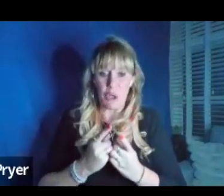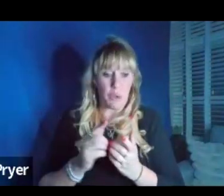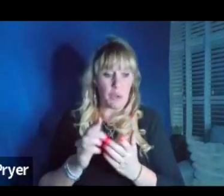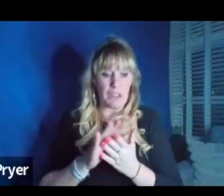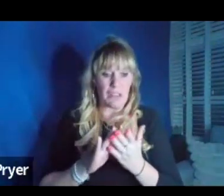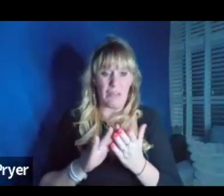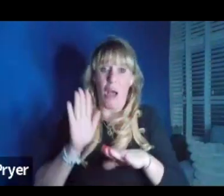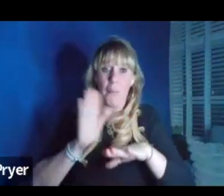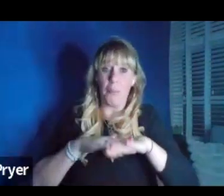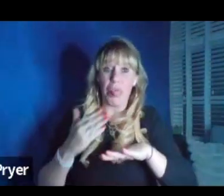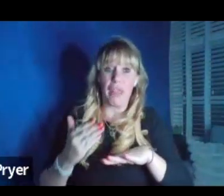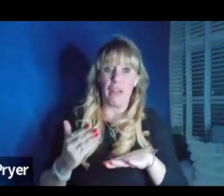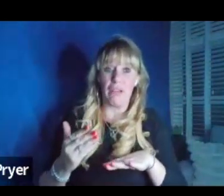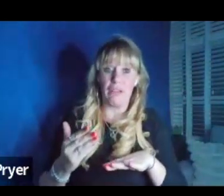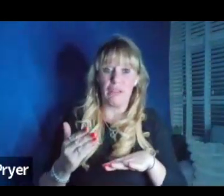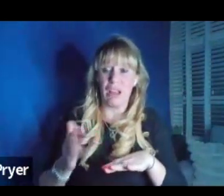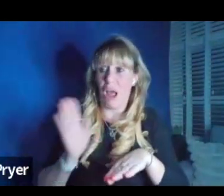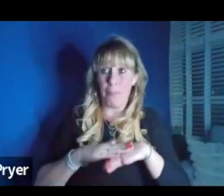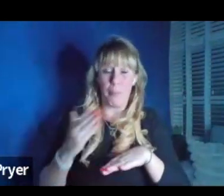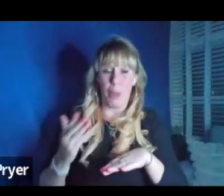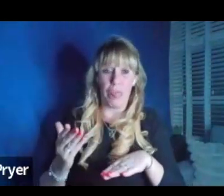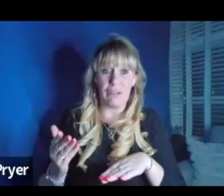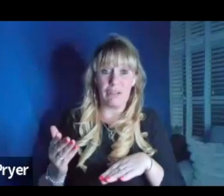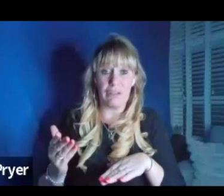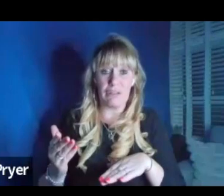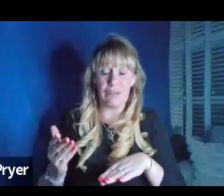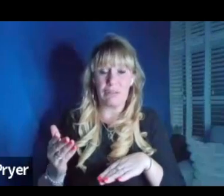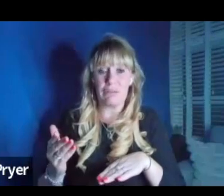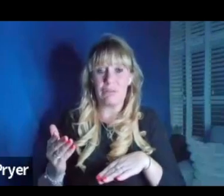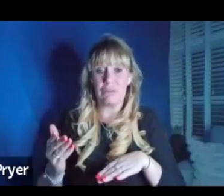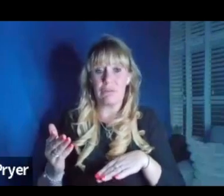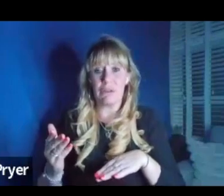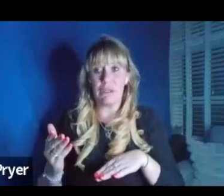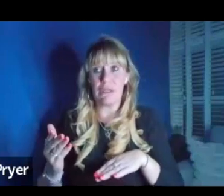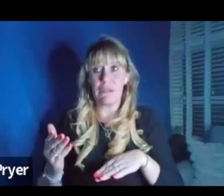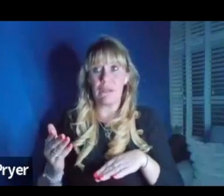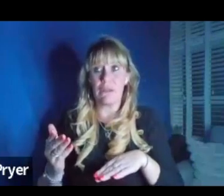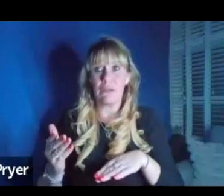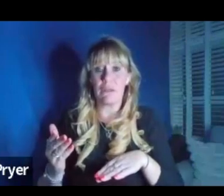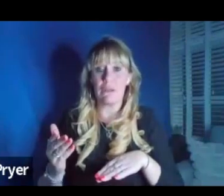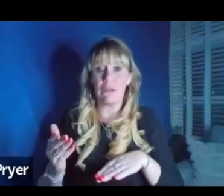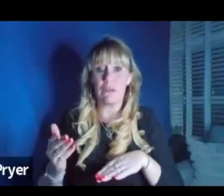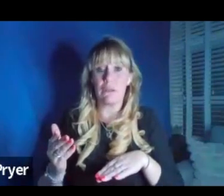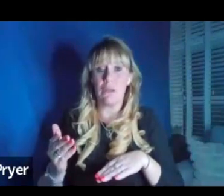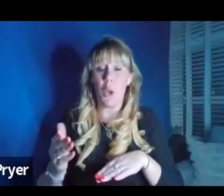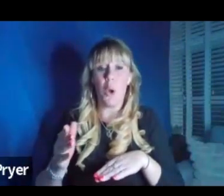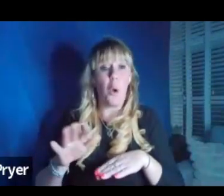let's face it we can't be arsed. Unless of course maybe it's a demonstration or protest